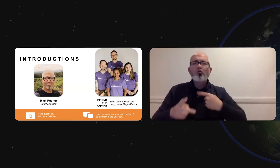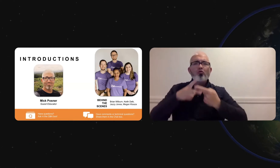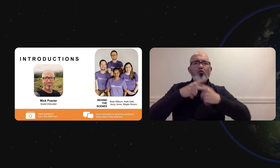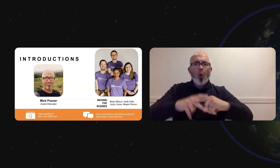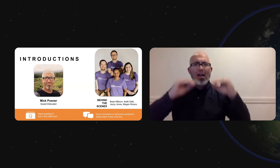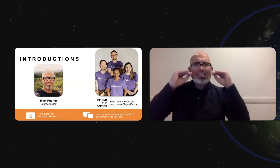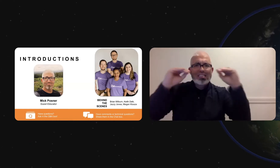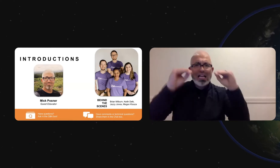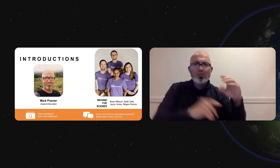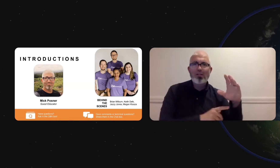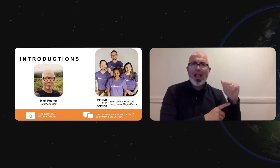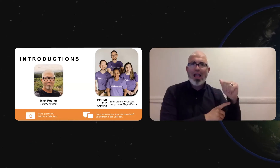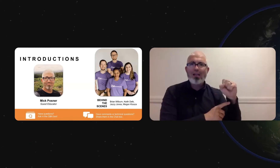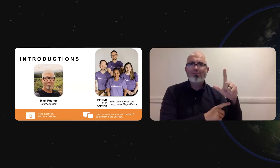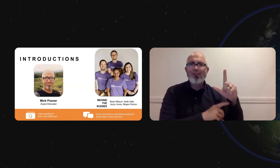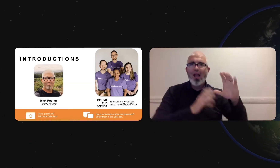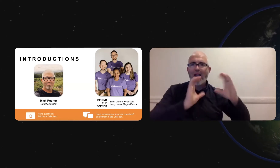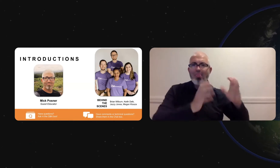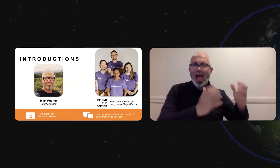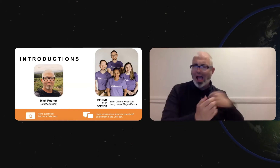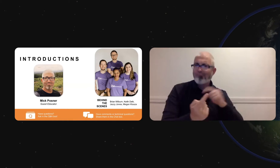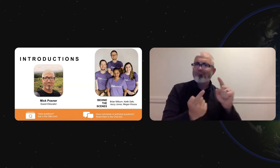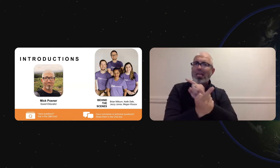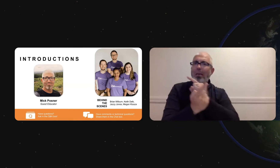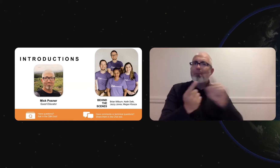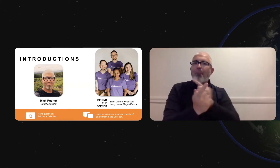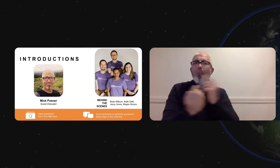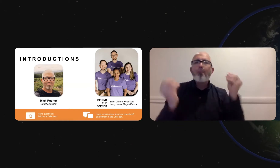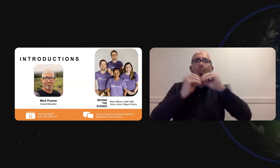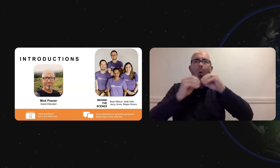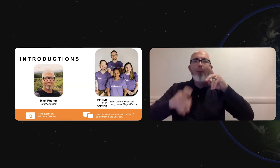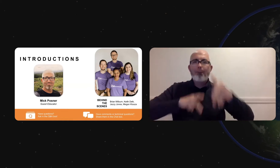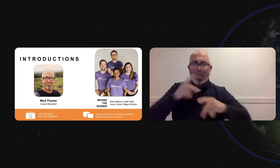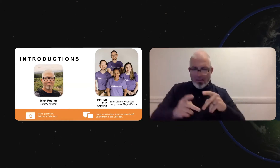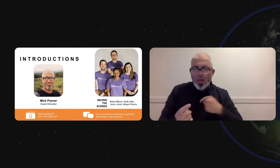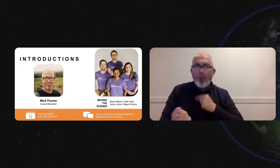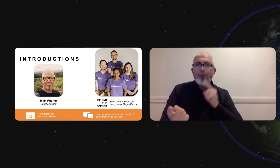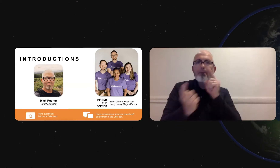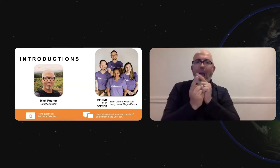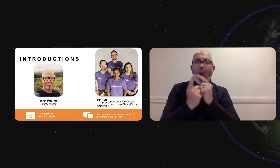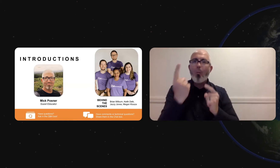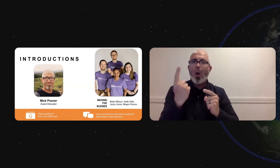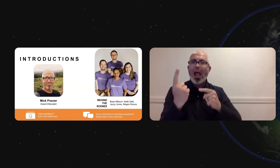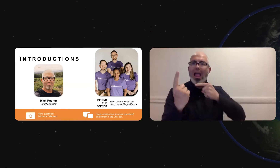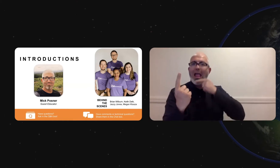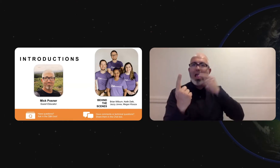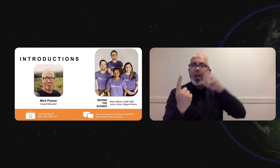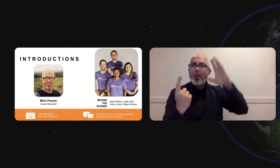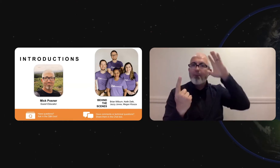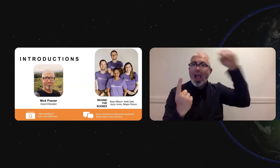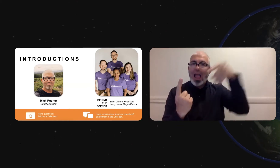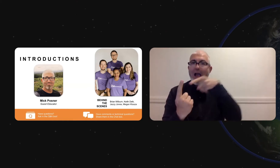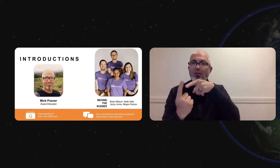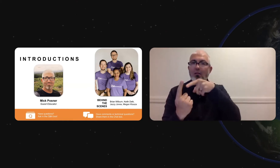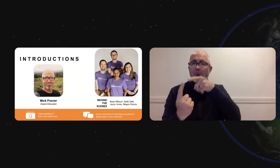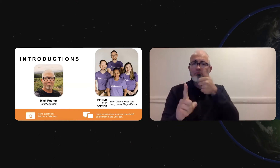I know I started teaching American Sign Language classes. It led me to meet more people.